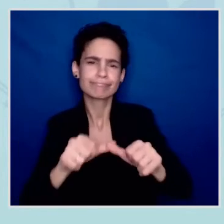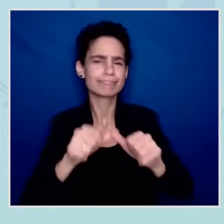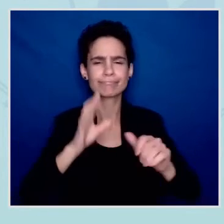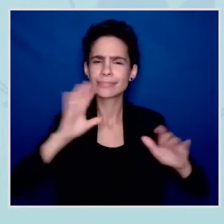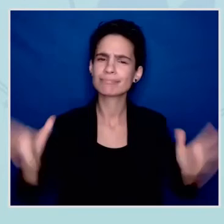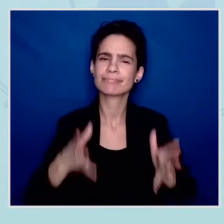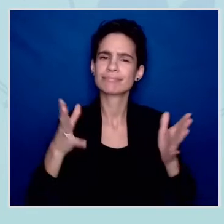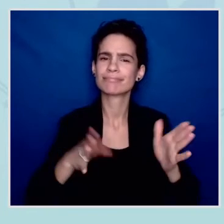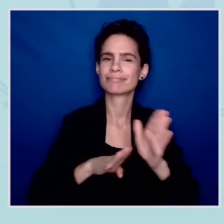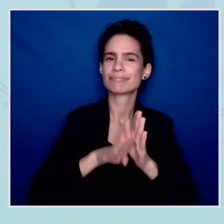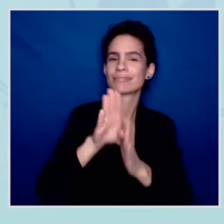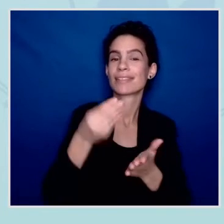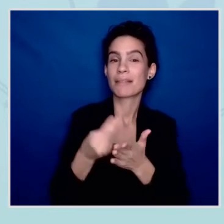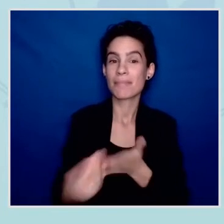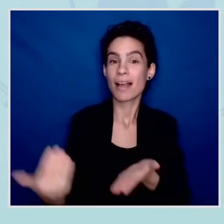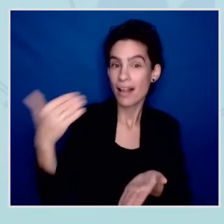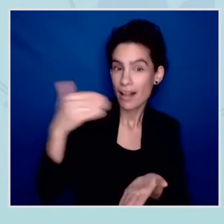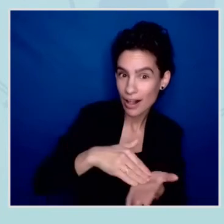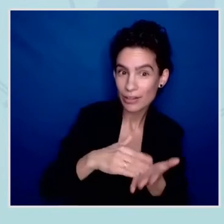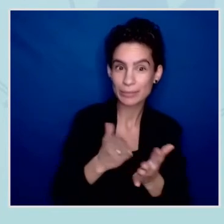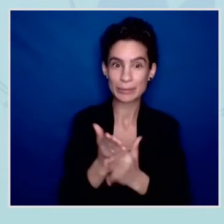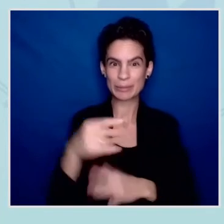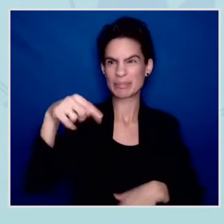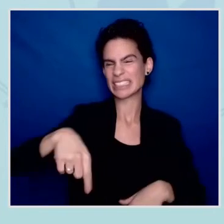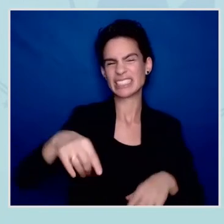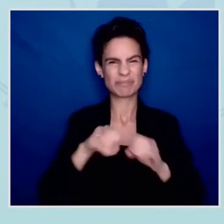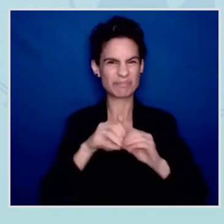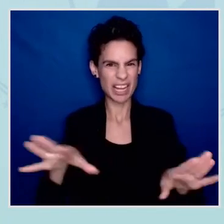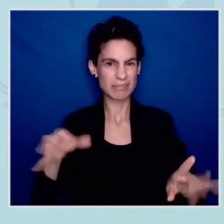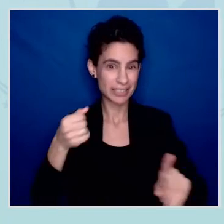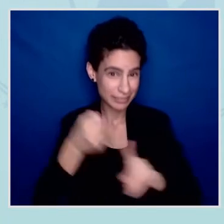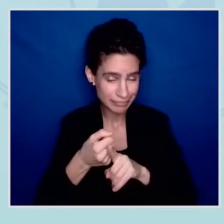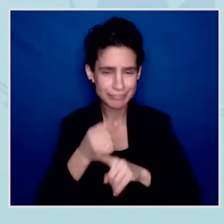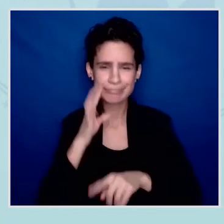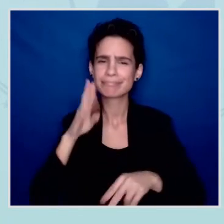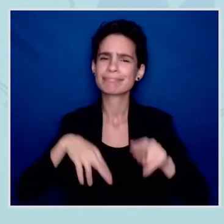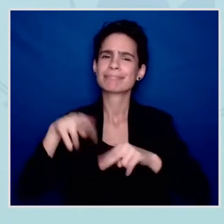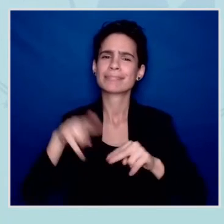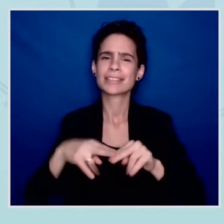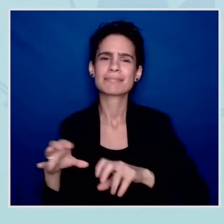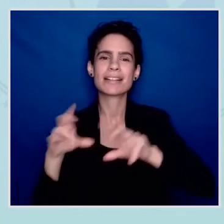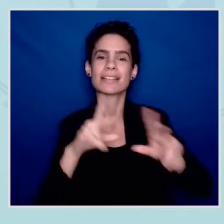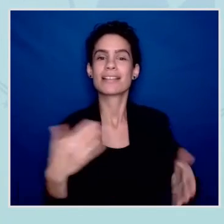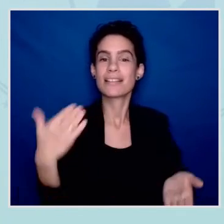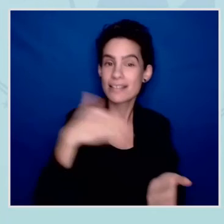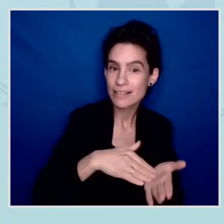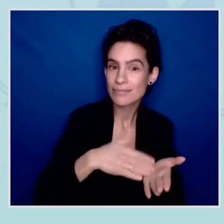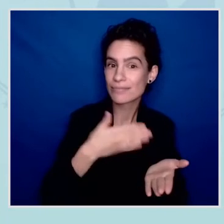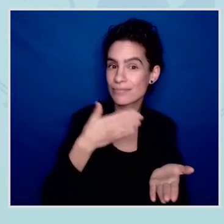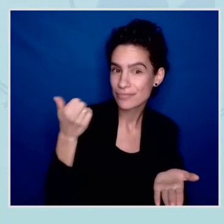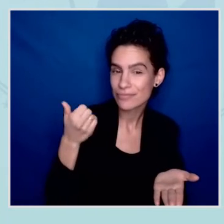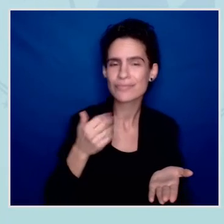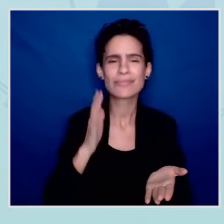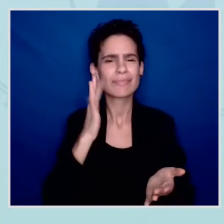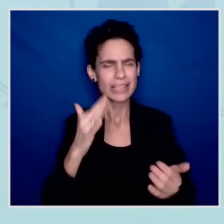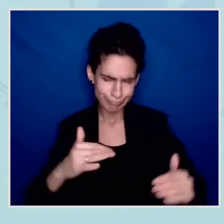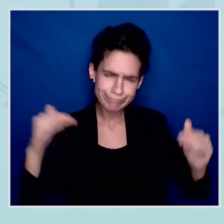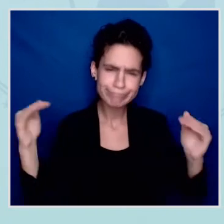GOVERN BY THAT HIGH STANDARD THAT YOU AND THE VICE PRESIDENT